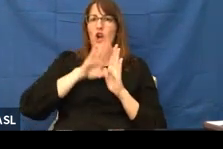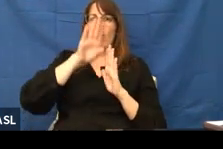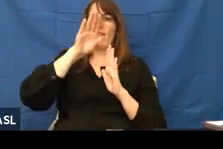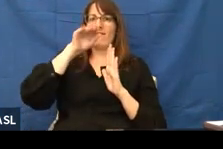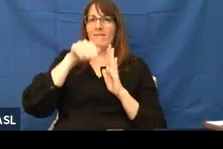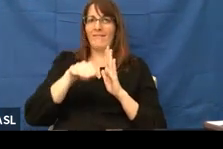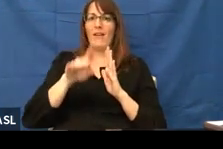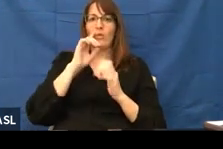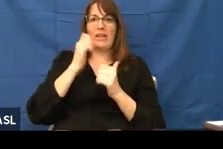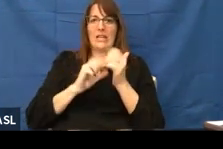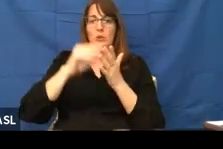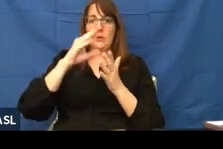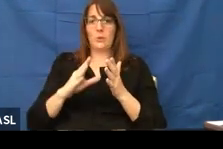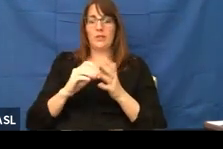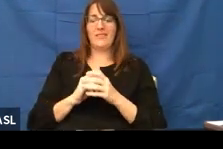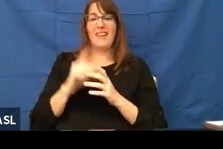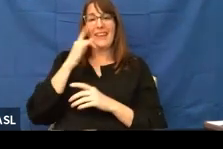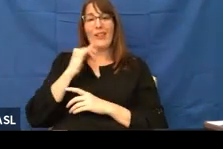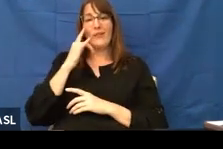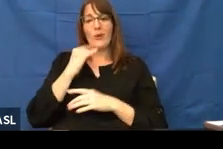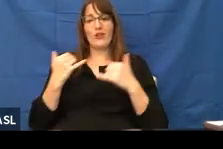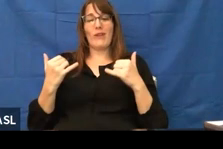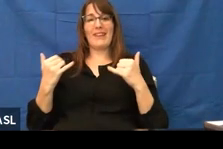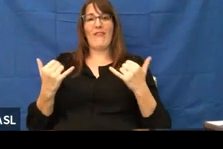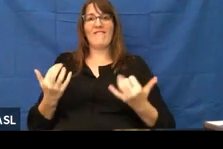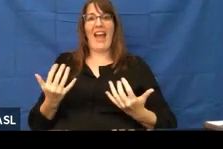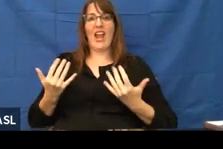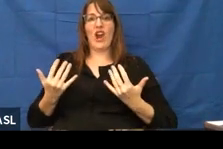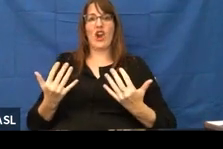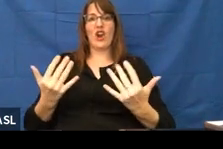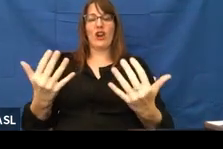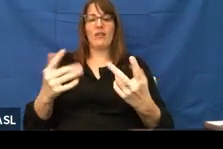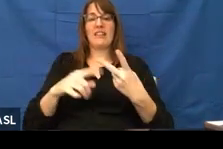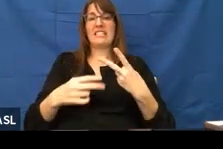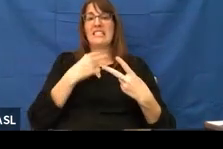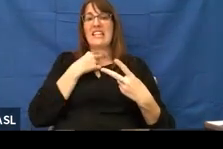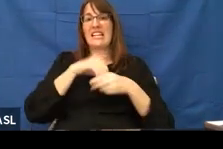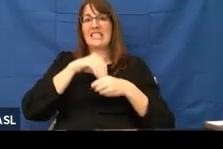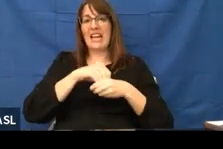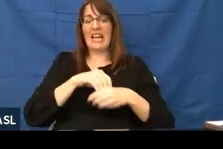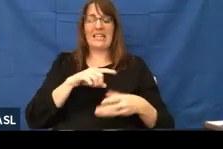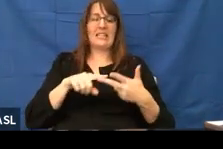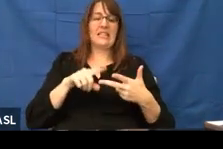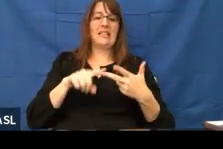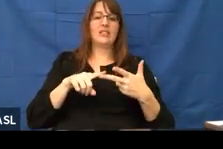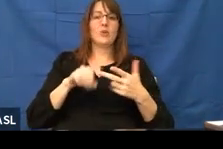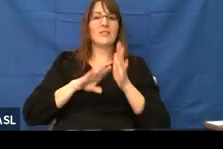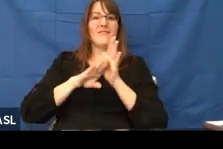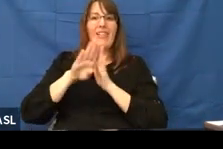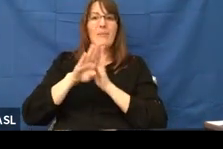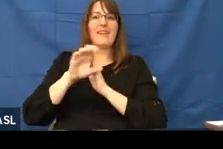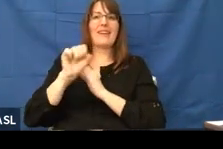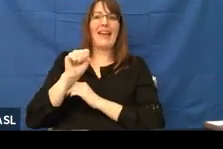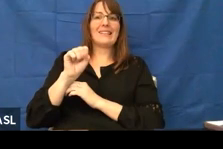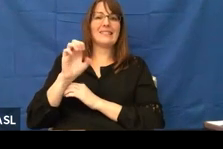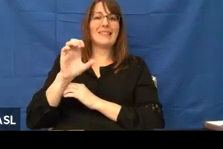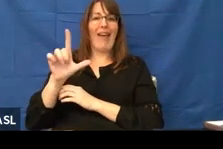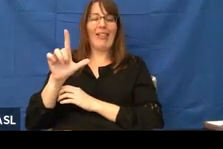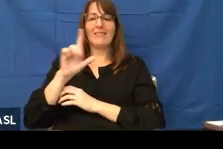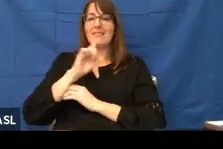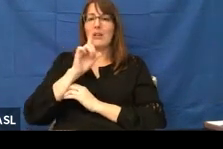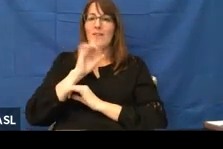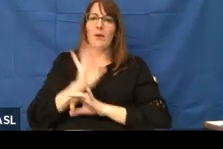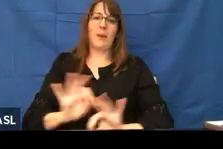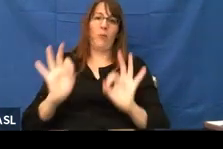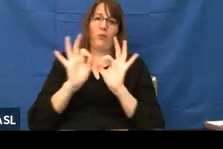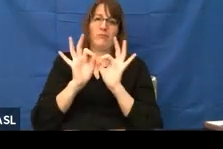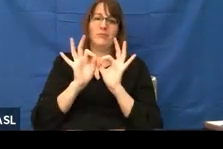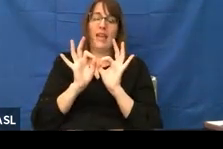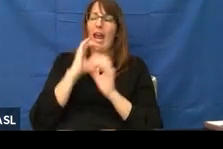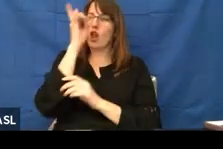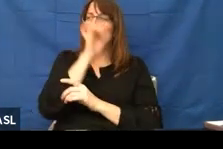Allison Frenzel : I mean, California is like basically on fire right now. We're trapped inside building an SEO is so important and what that looks is different for every classroom, but we just encourage you to